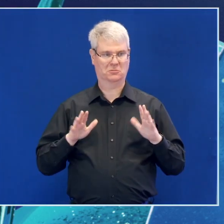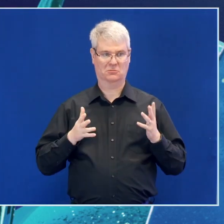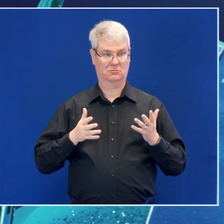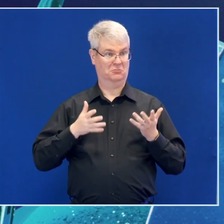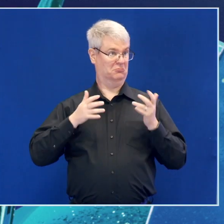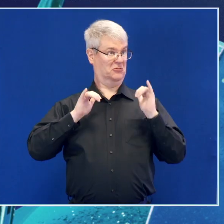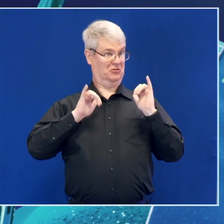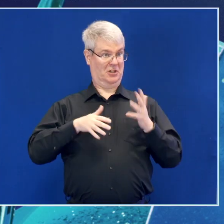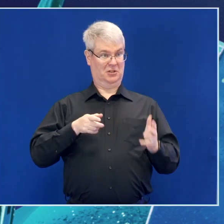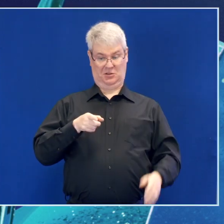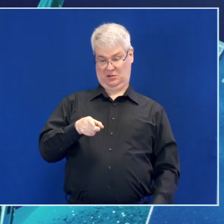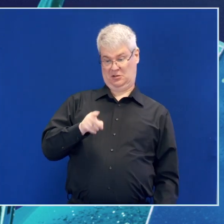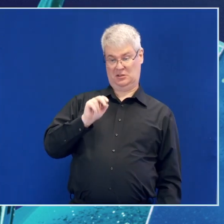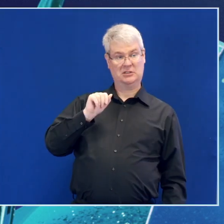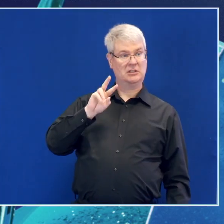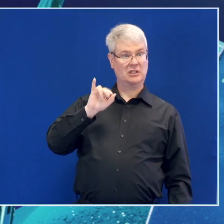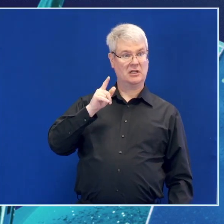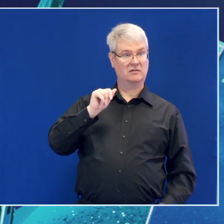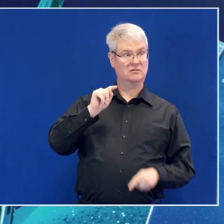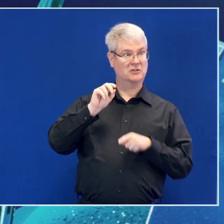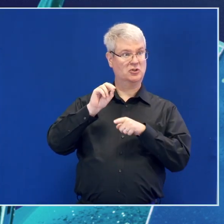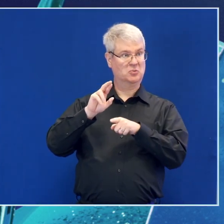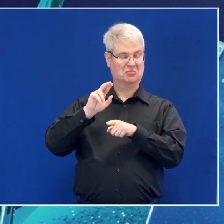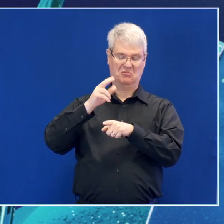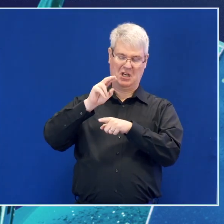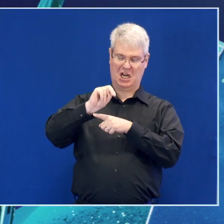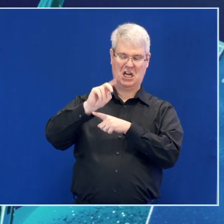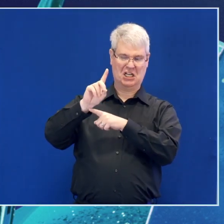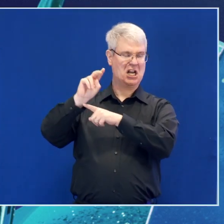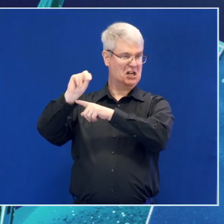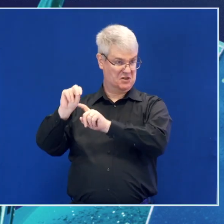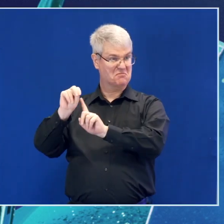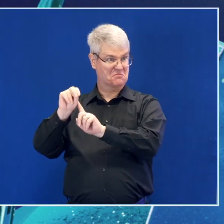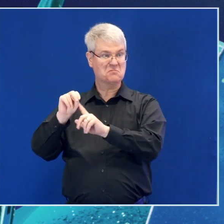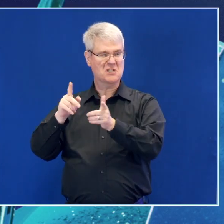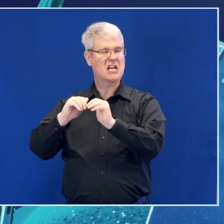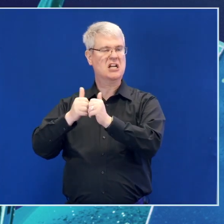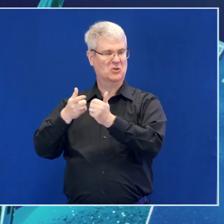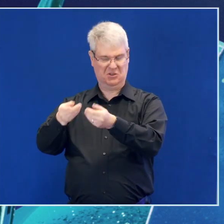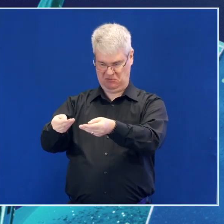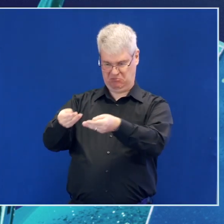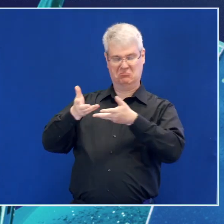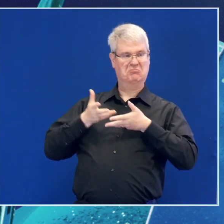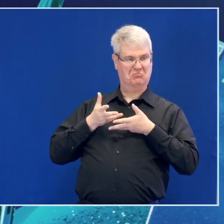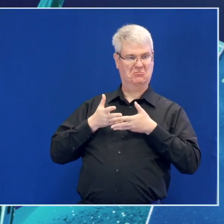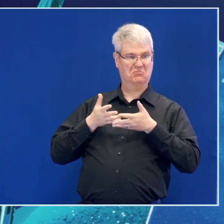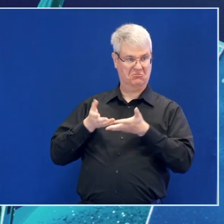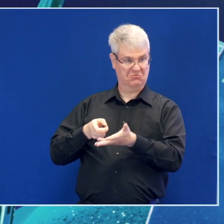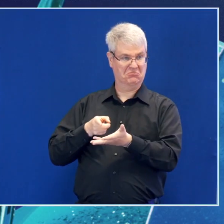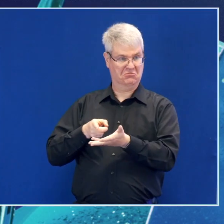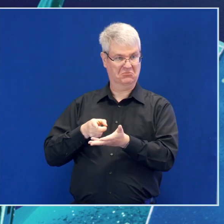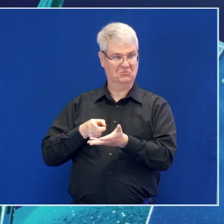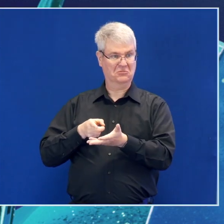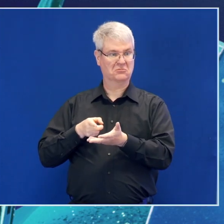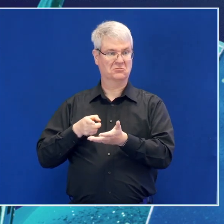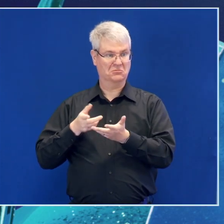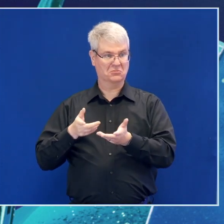The rest, it does on its own. Those are the -- that's the configuration for that.